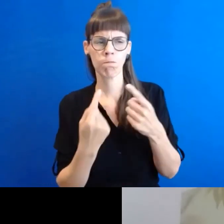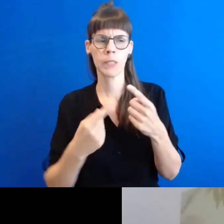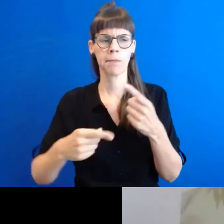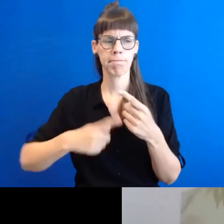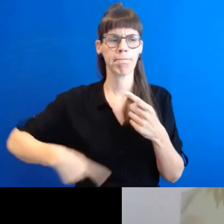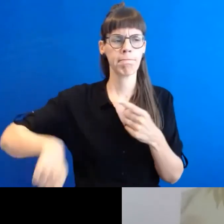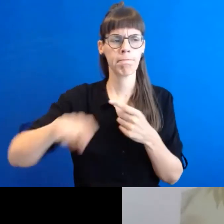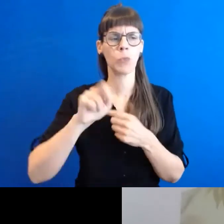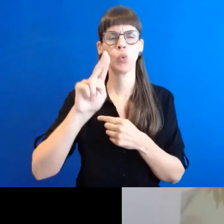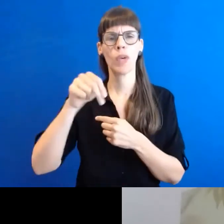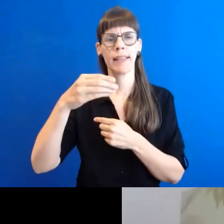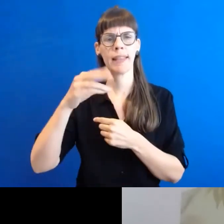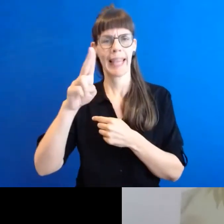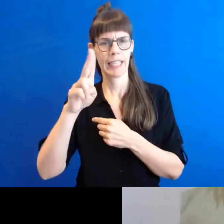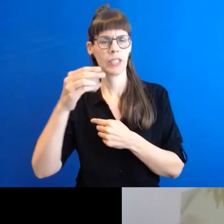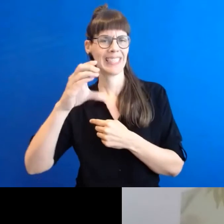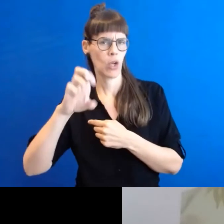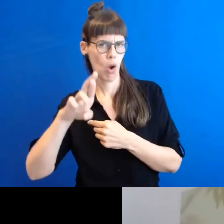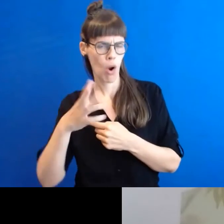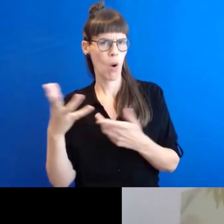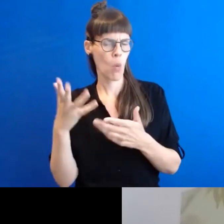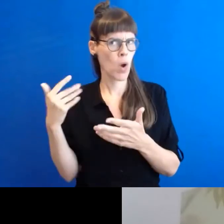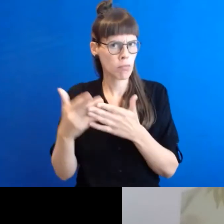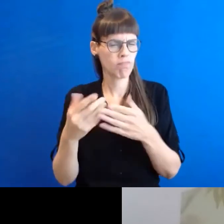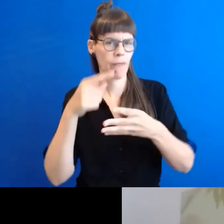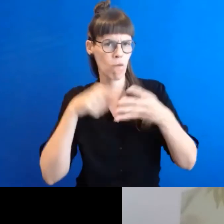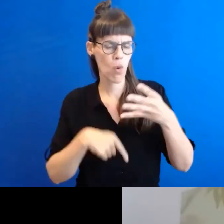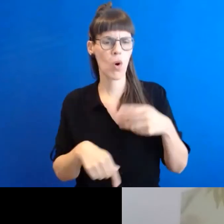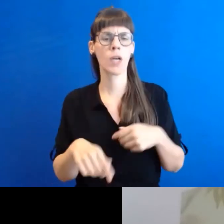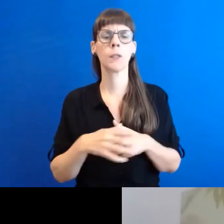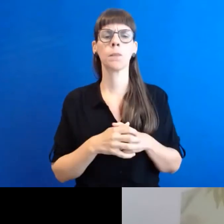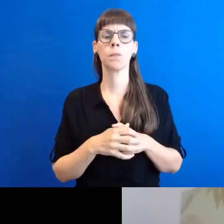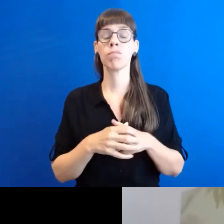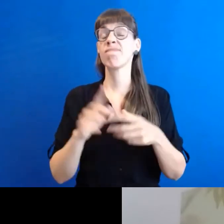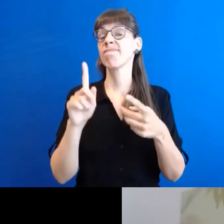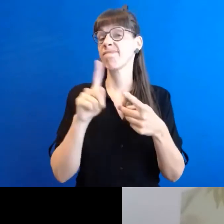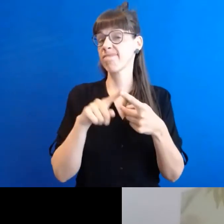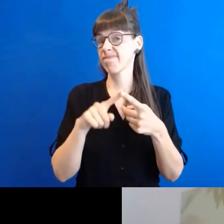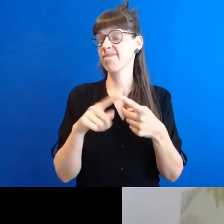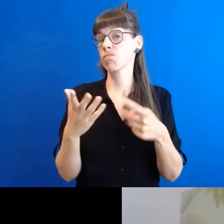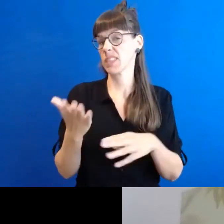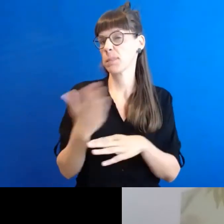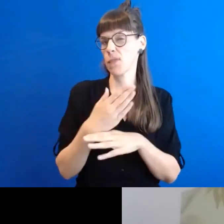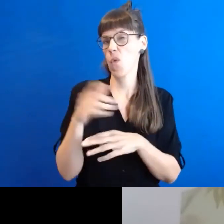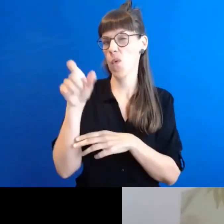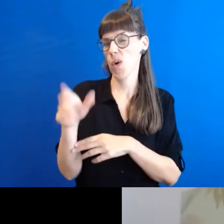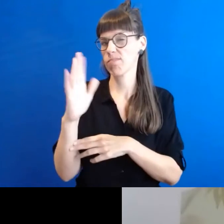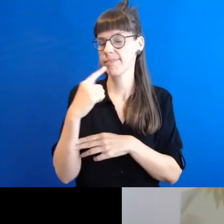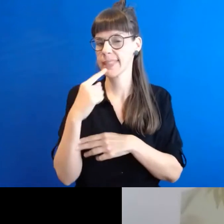Christian. I would like to share four main areas of concern that UNHCR has been documenting in the last year.